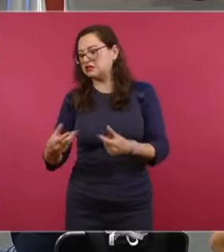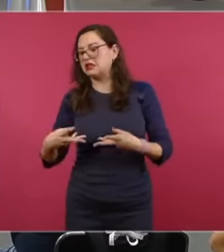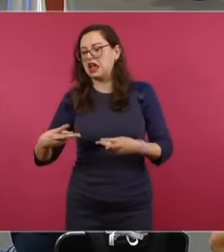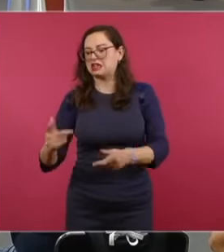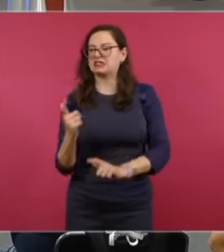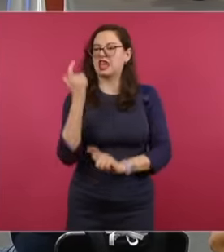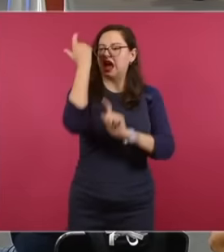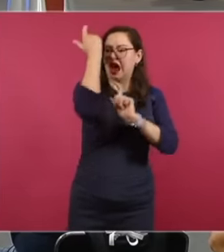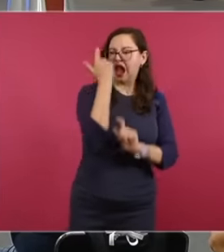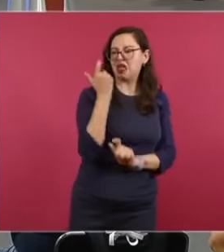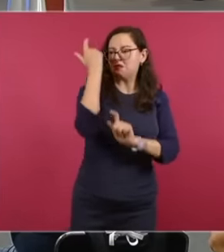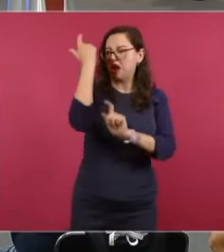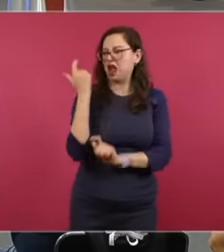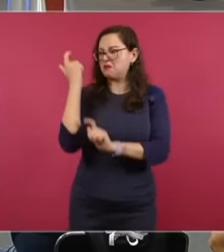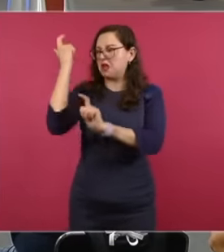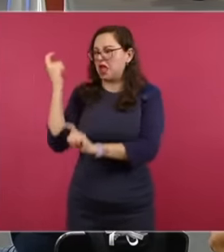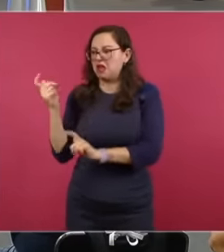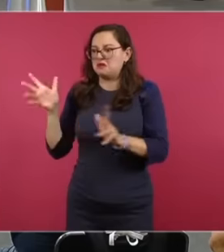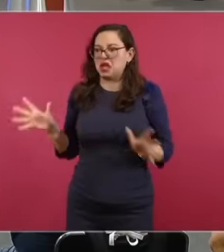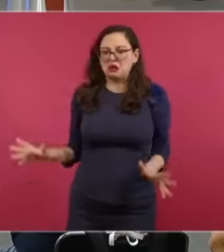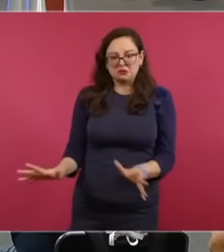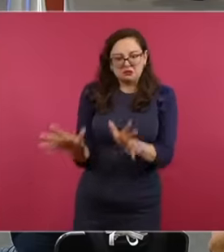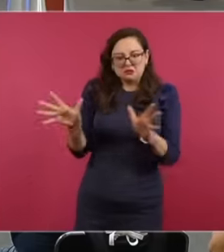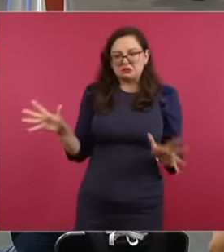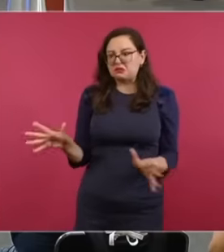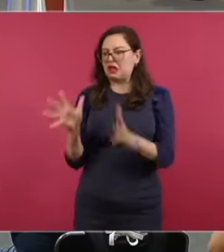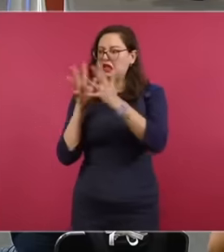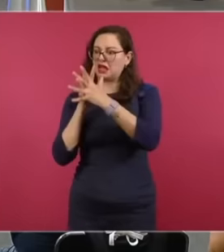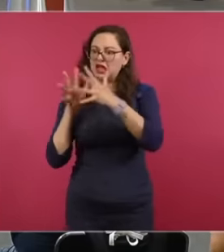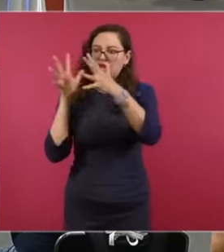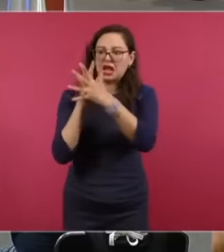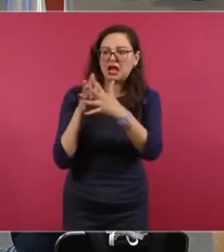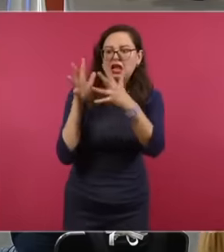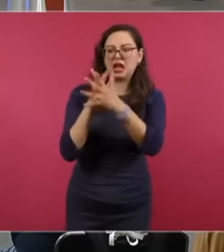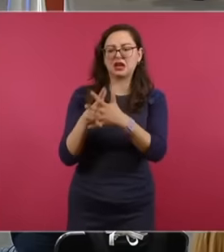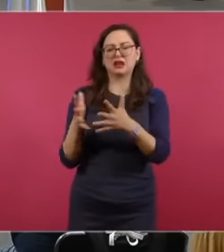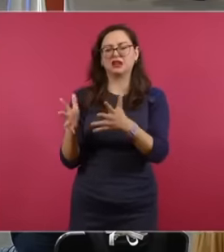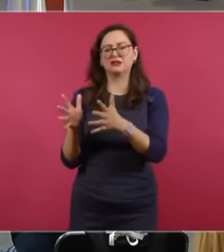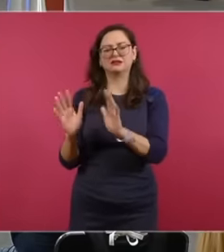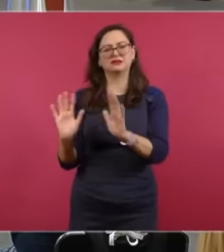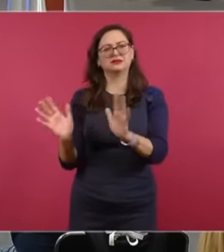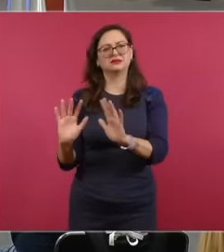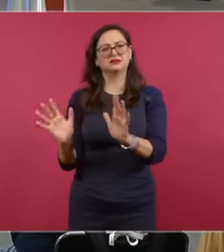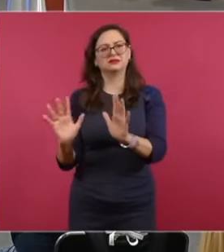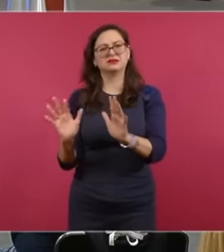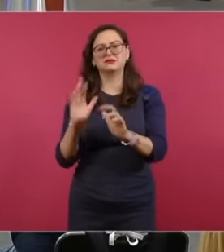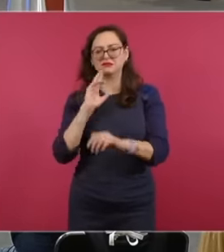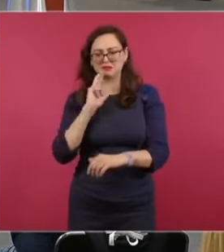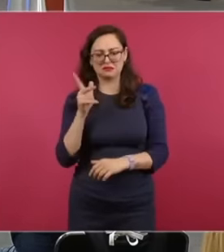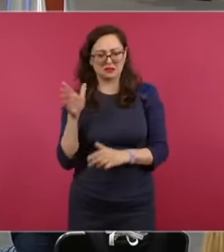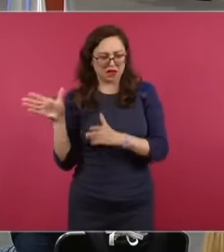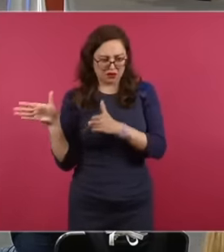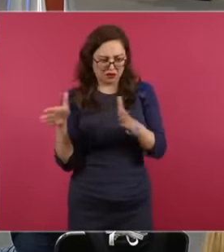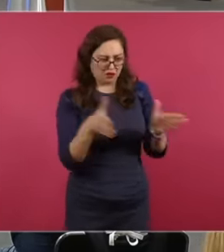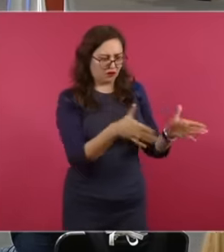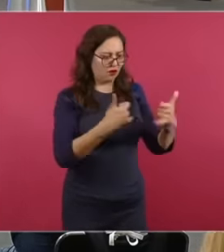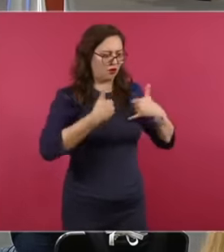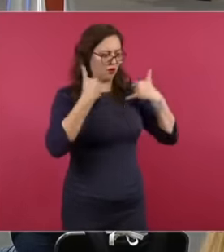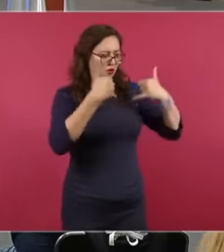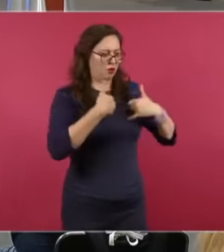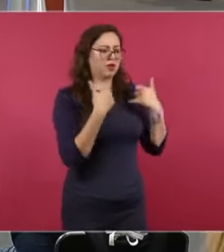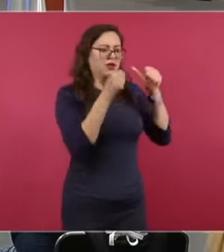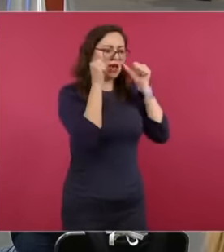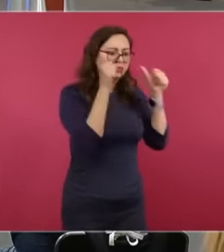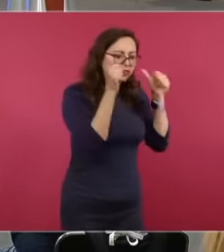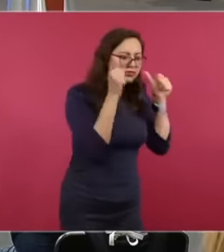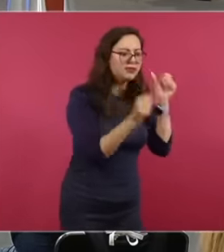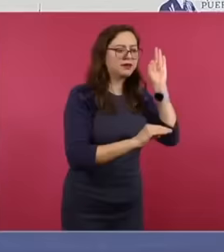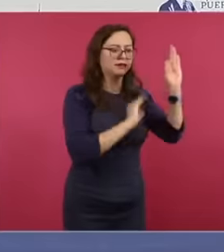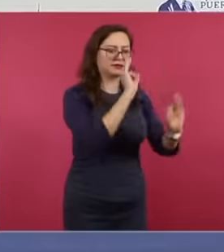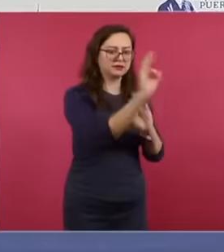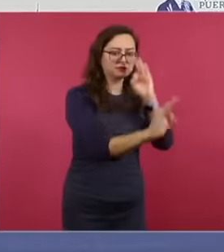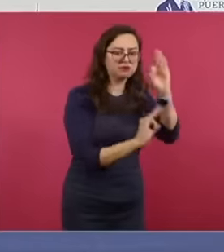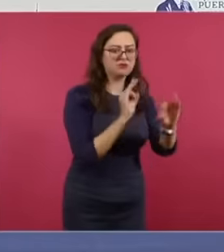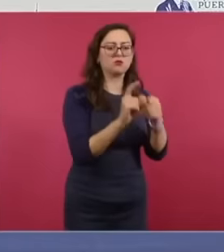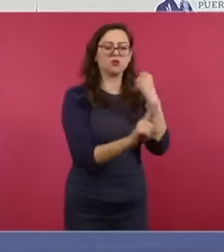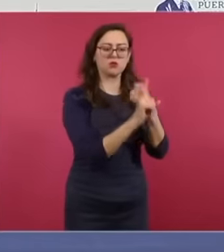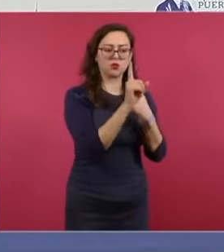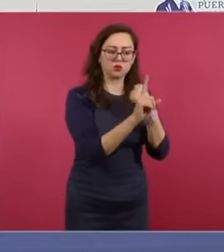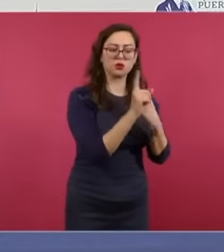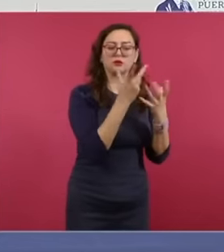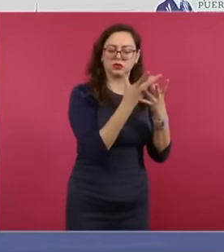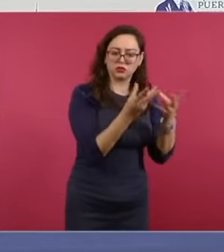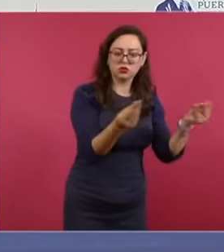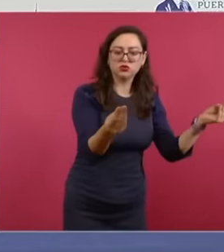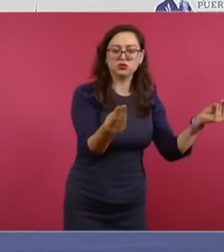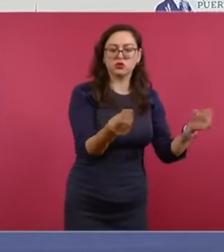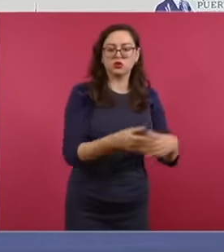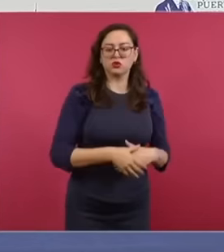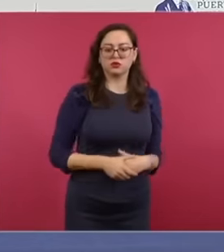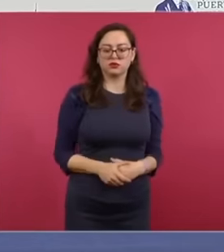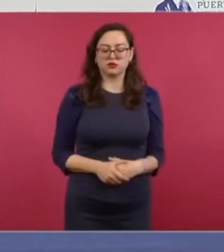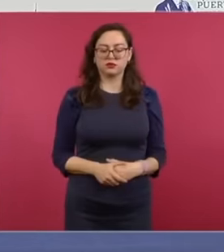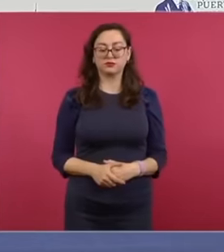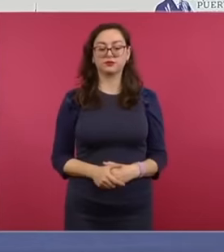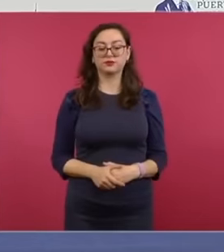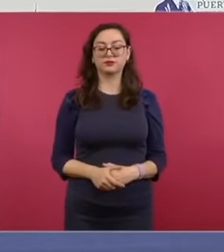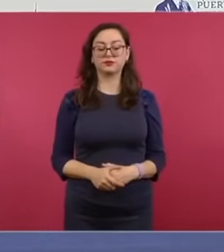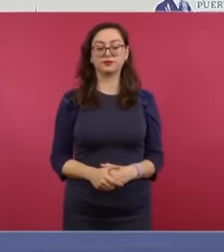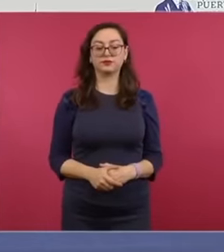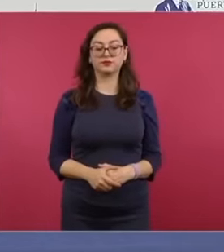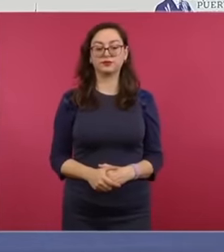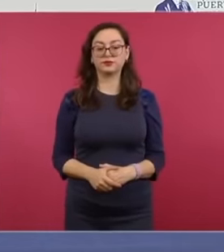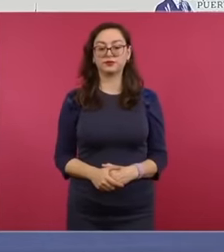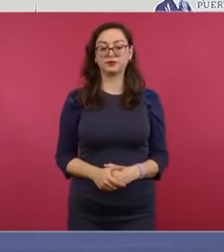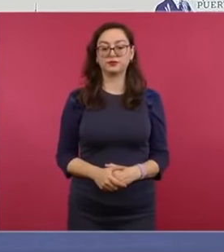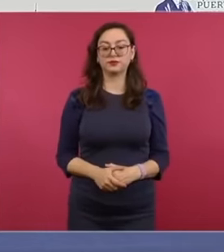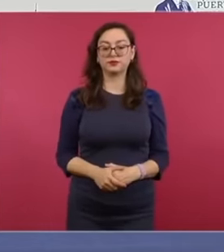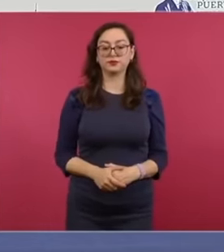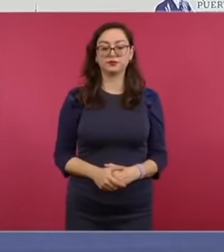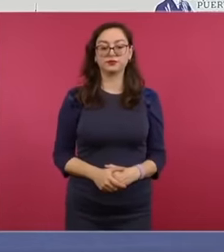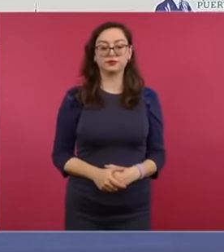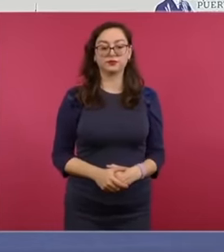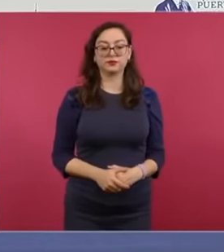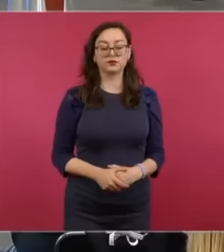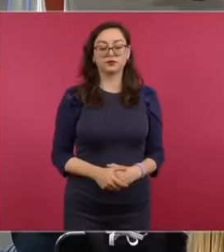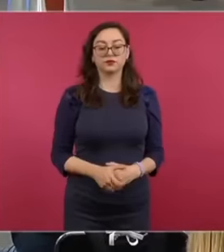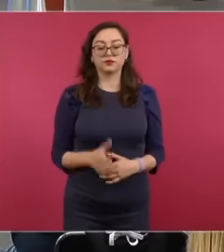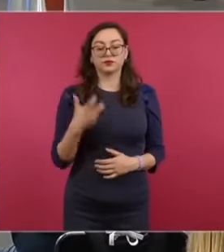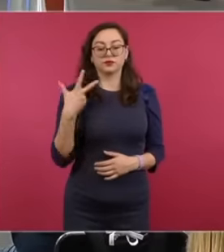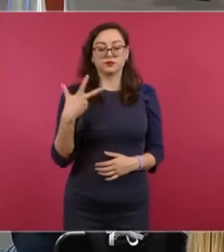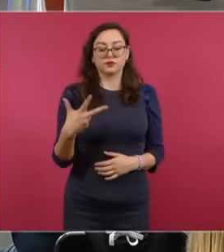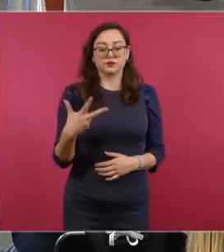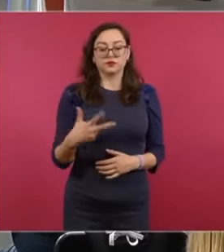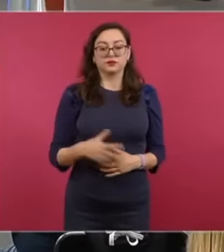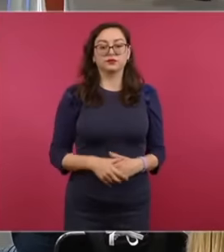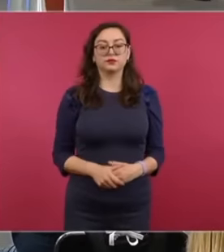support young people to address the causes and solve the problem of drug consumption eight